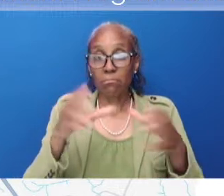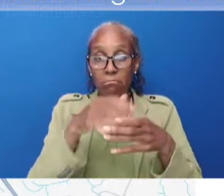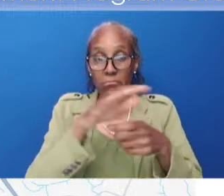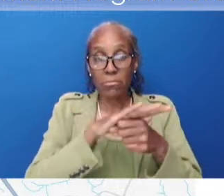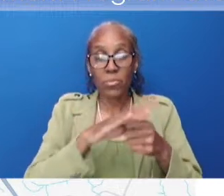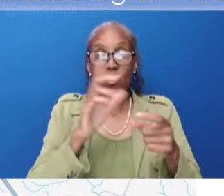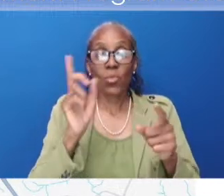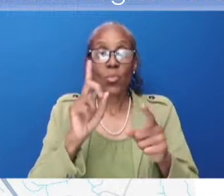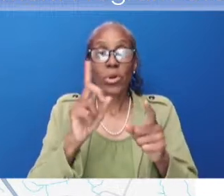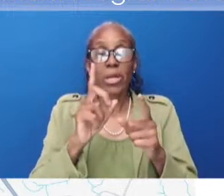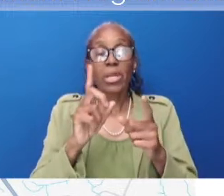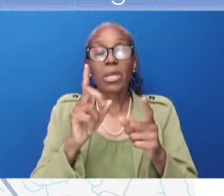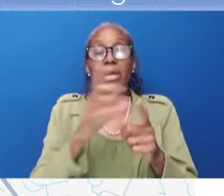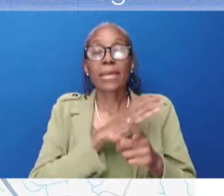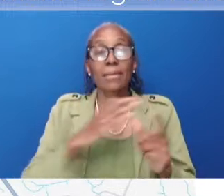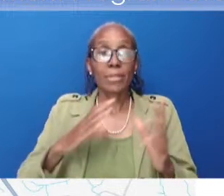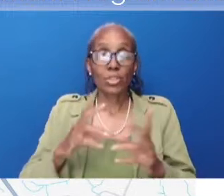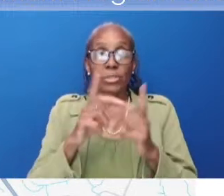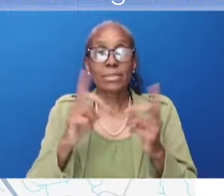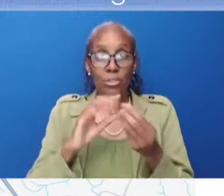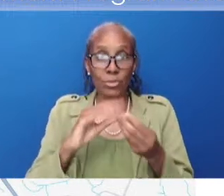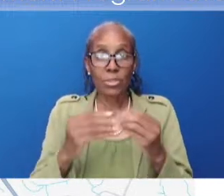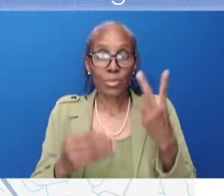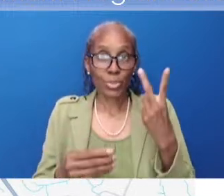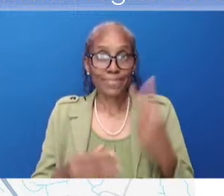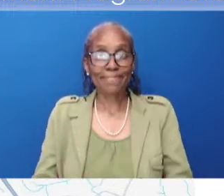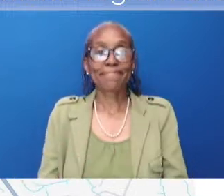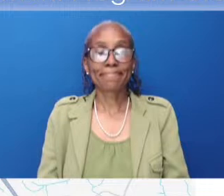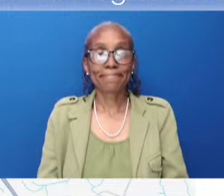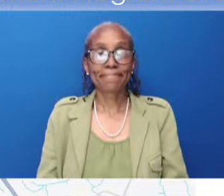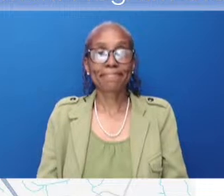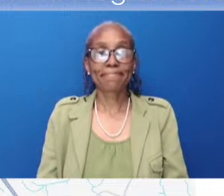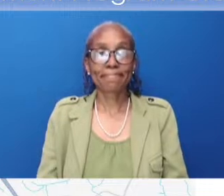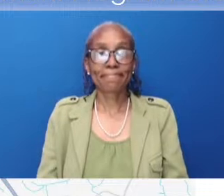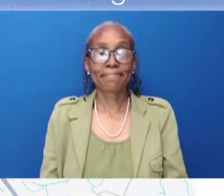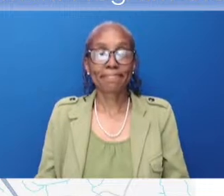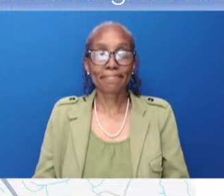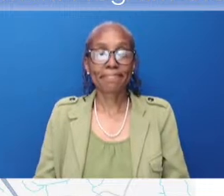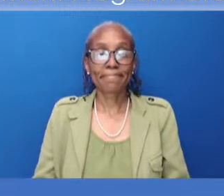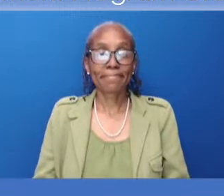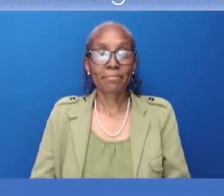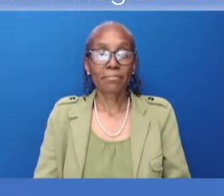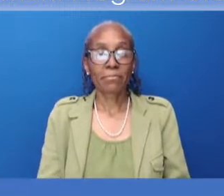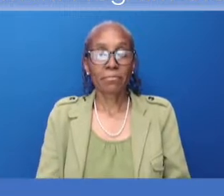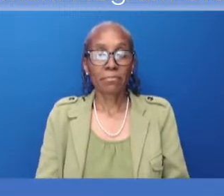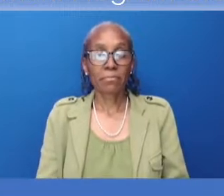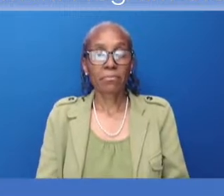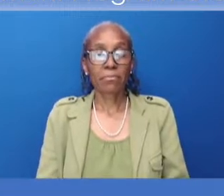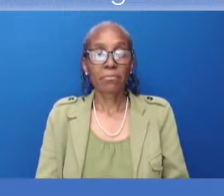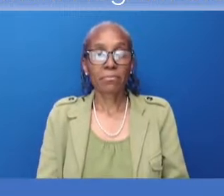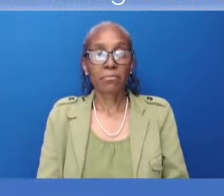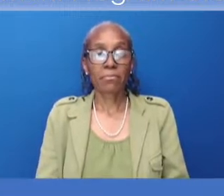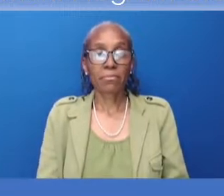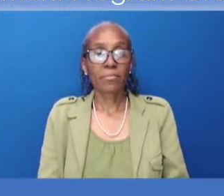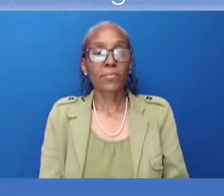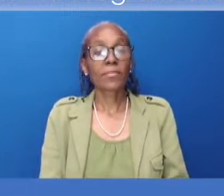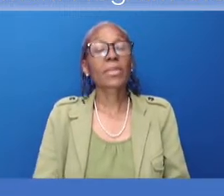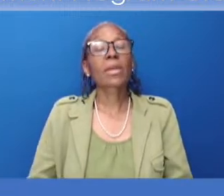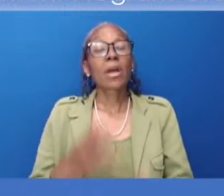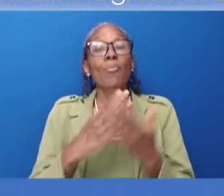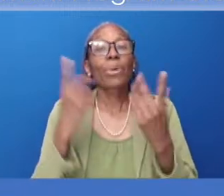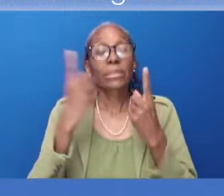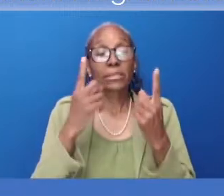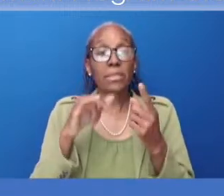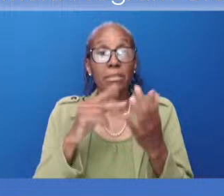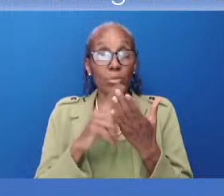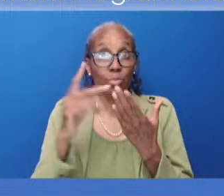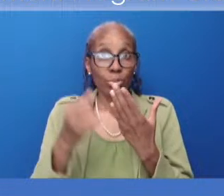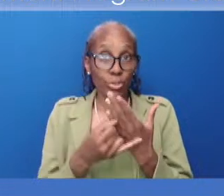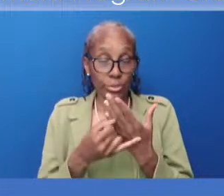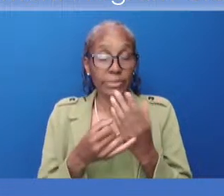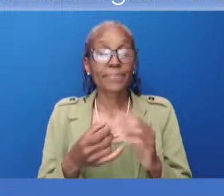STILL CREEK SUBMARKET LOCATED IN